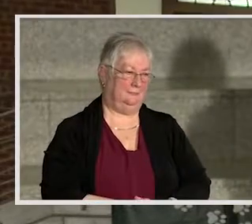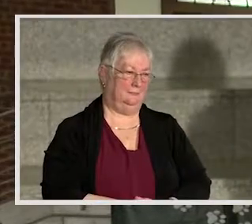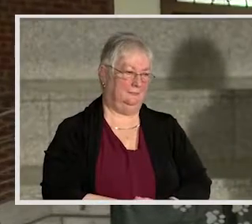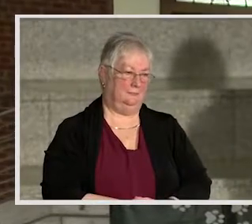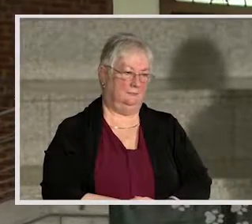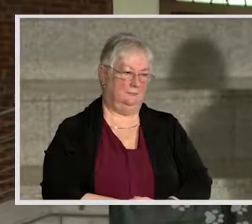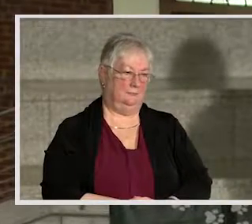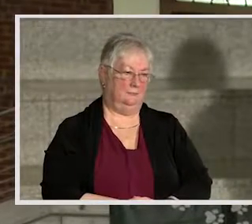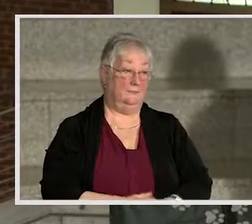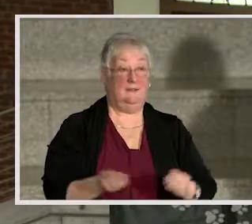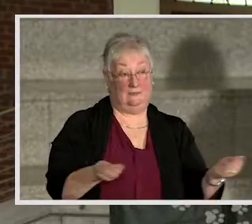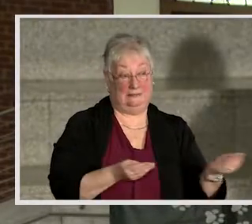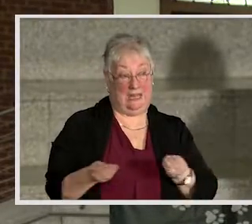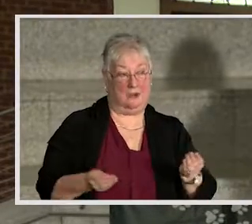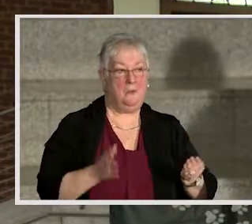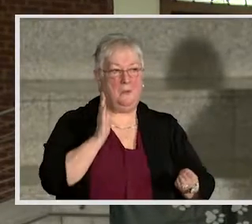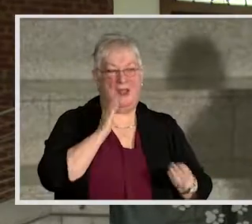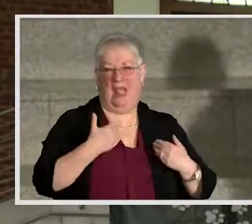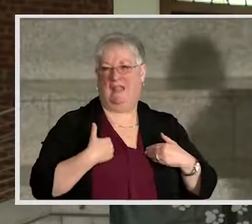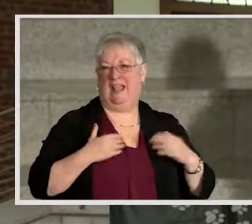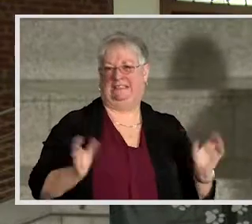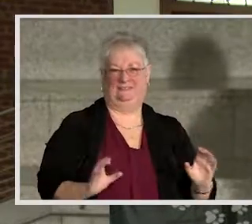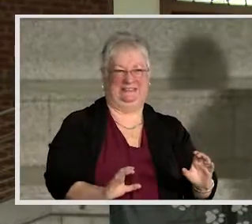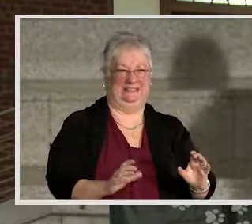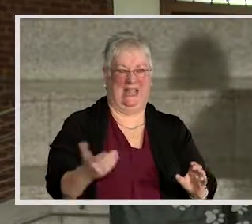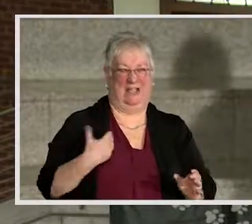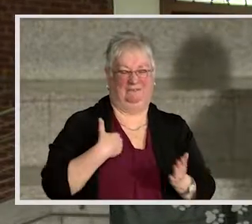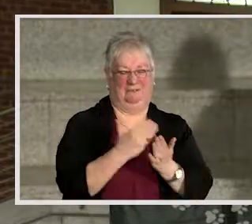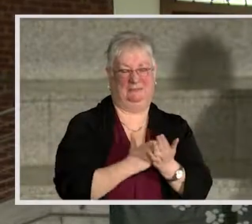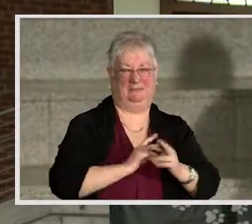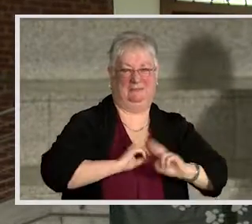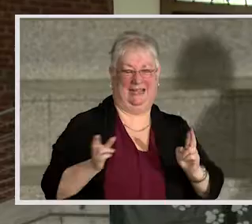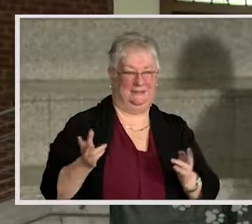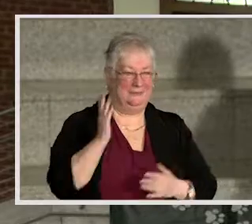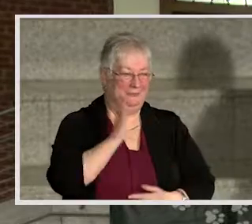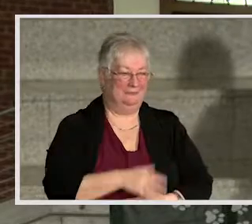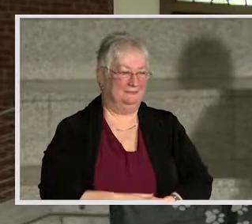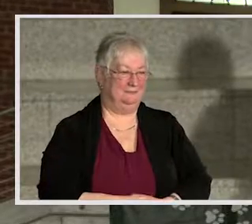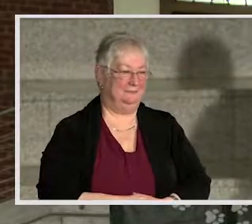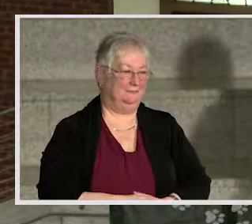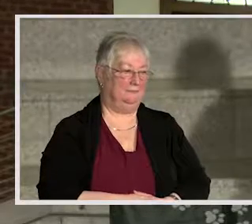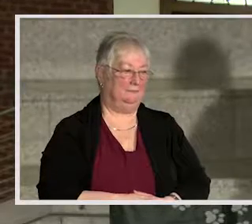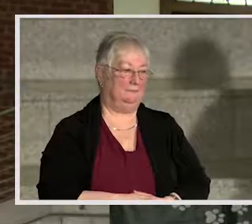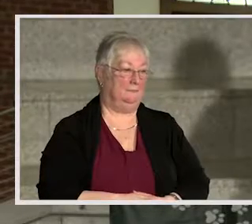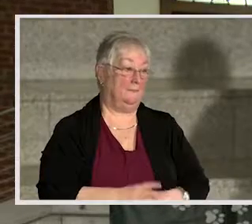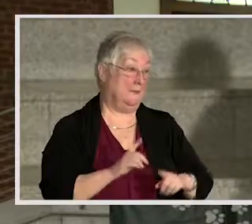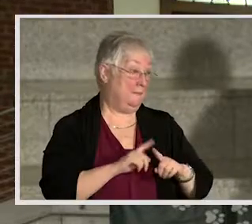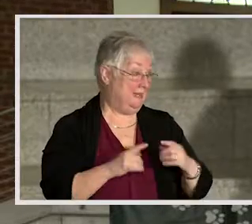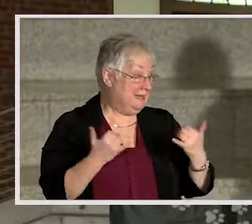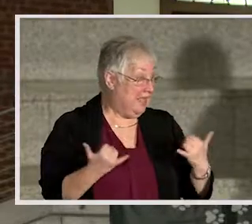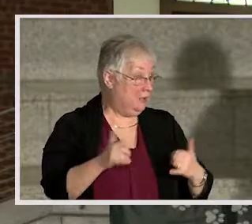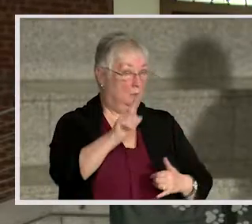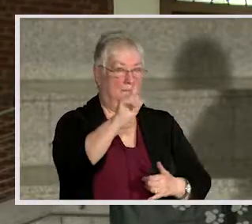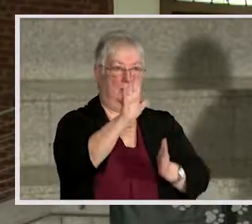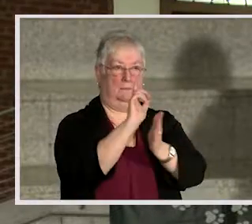EXERCISE, BUT YOU ARE GOING TO TALK WITH YOUR TABLE FOR THE NEXT I'LL GIVE YOU 25 MINUTES ABOUT WHAT YOUR PRIORITIES ARE,